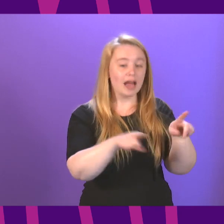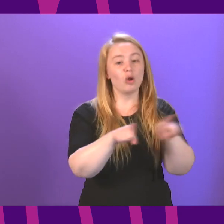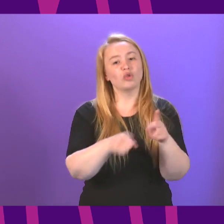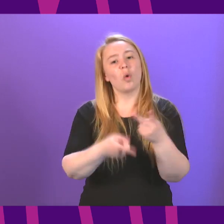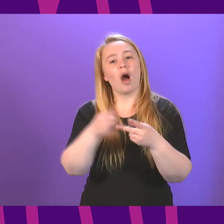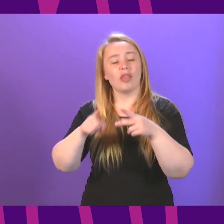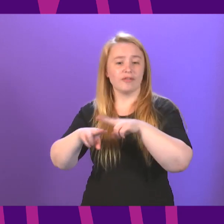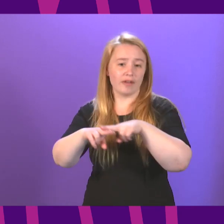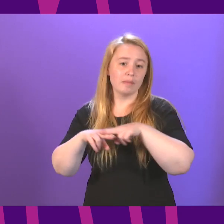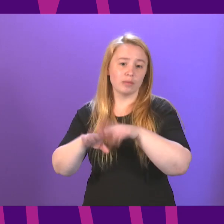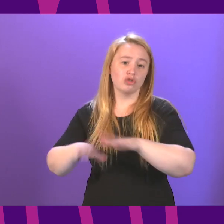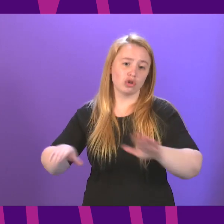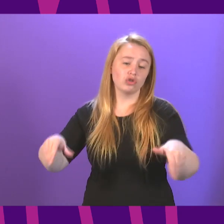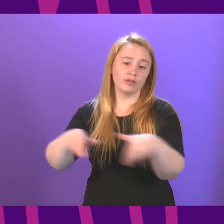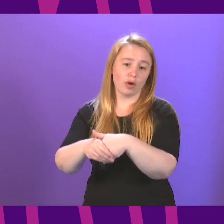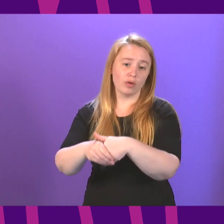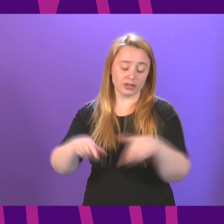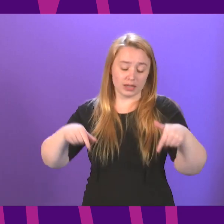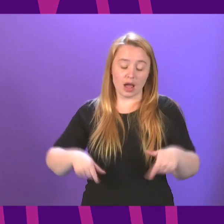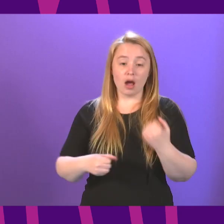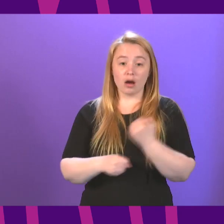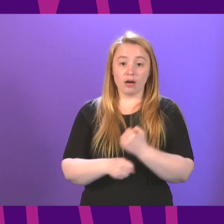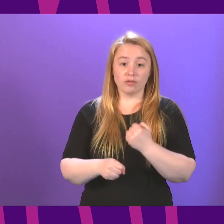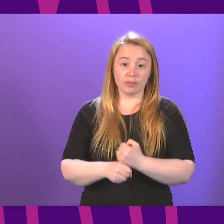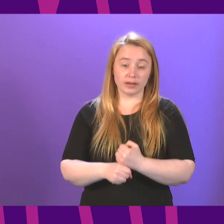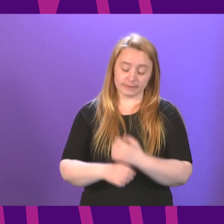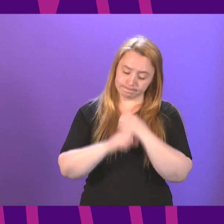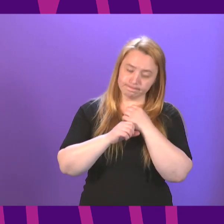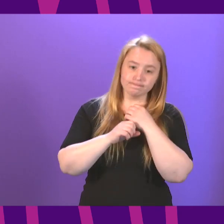determination on my part and on the part of the Government to get the answers that are required